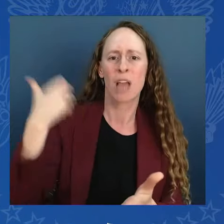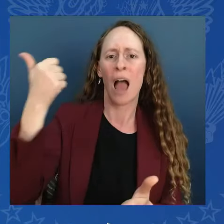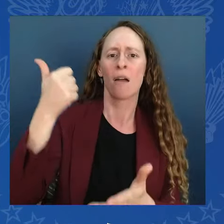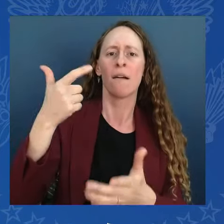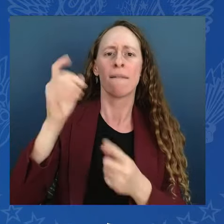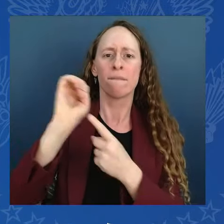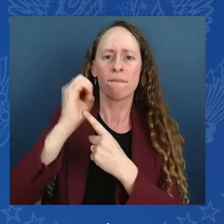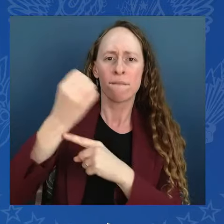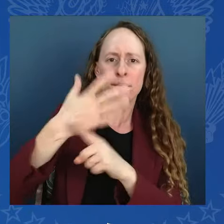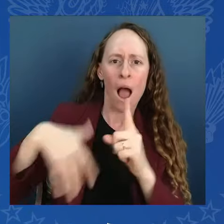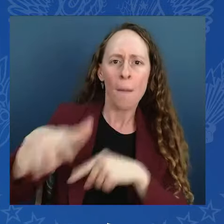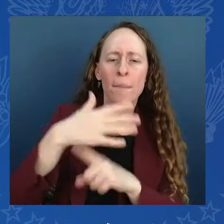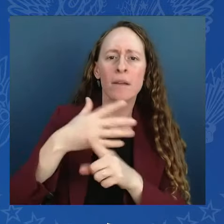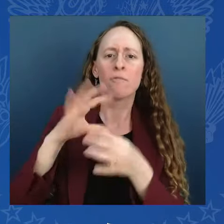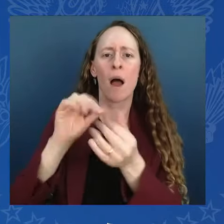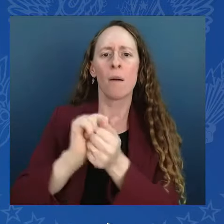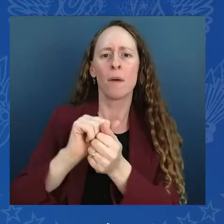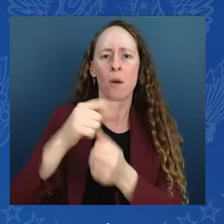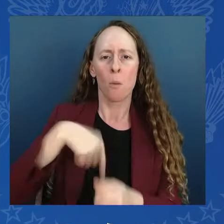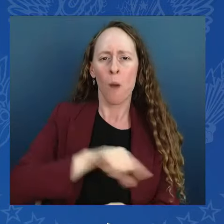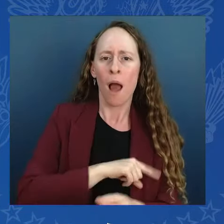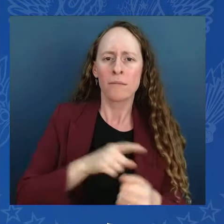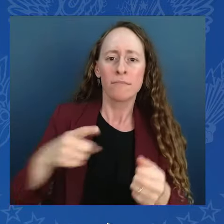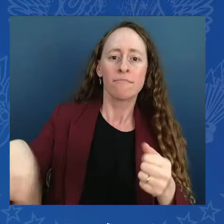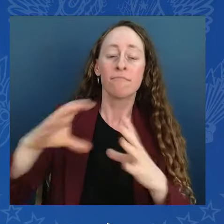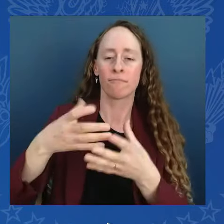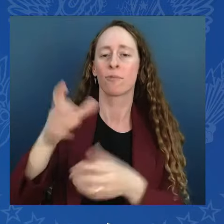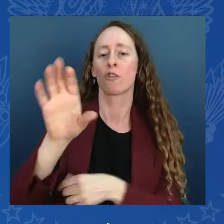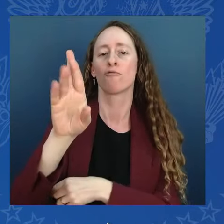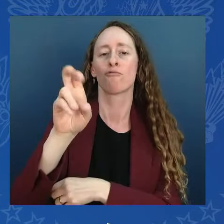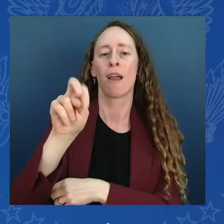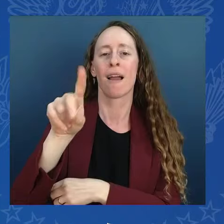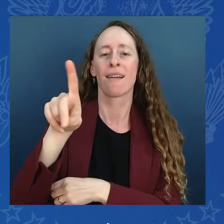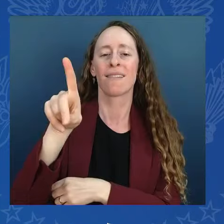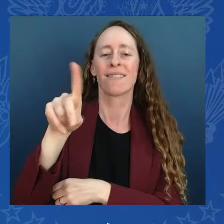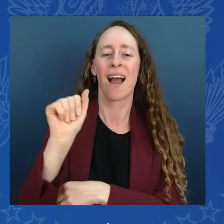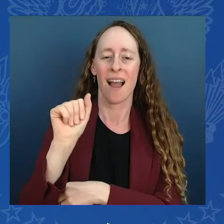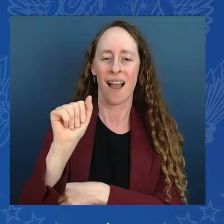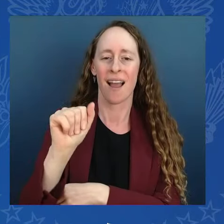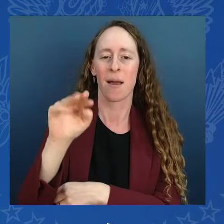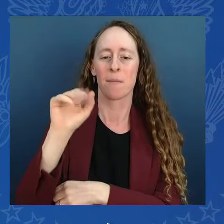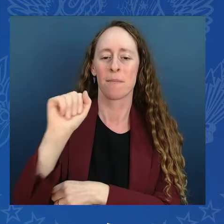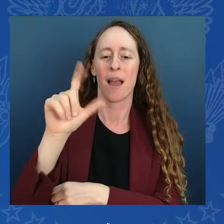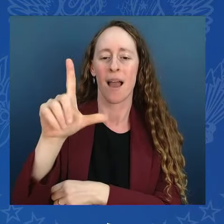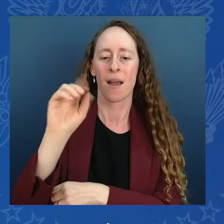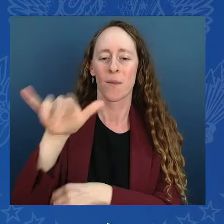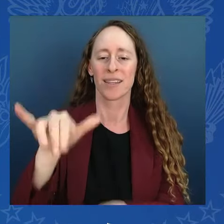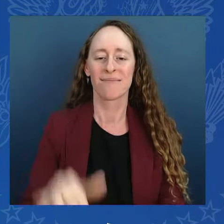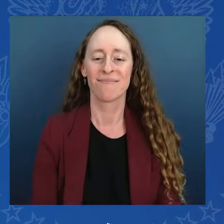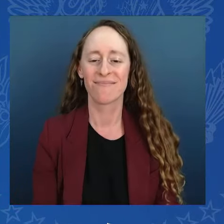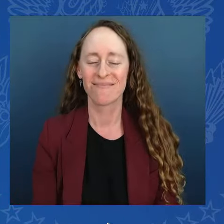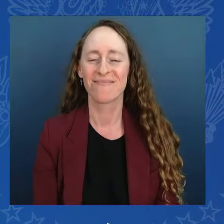You're out -- you're out there somewhere. We're here today because we're finally addressing an issue